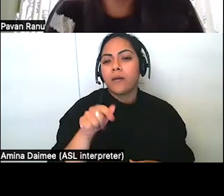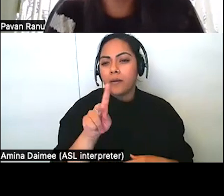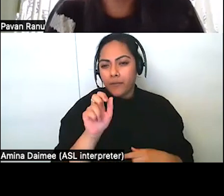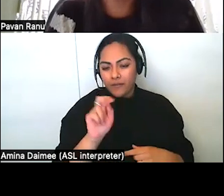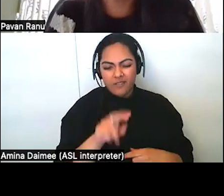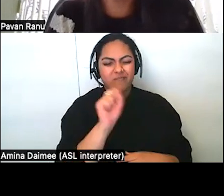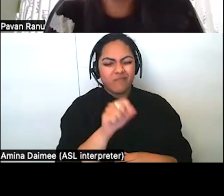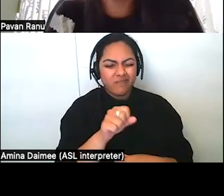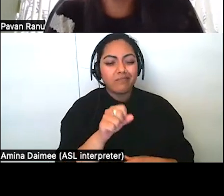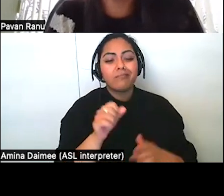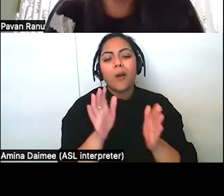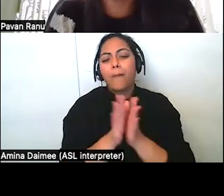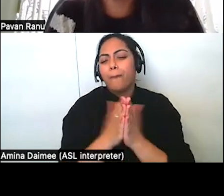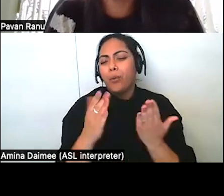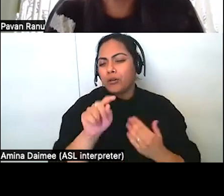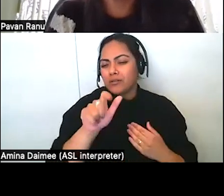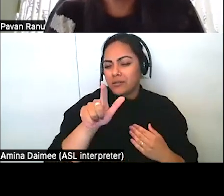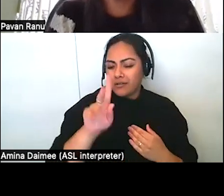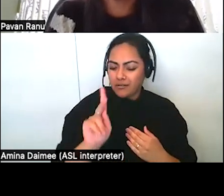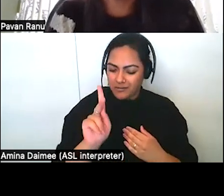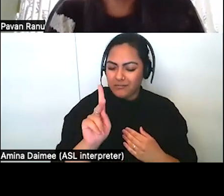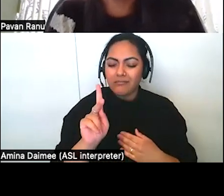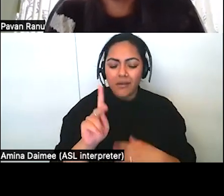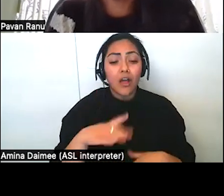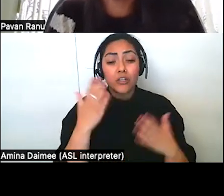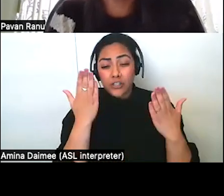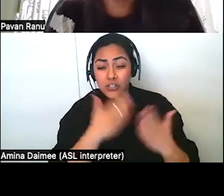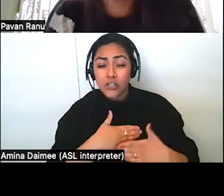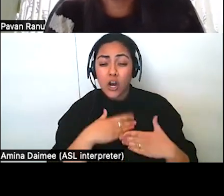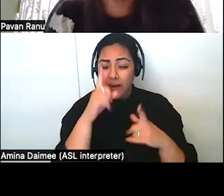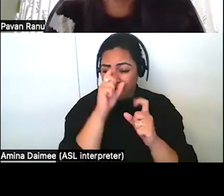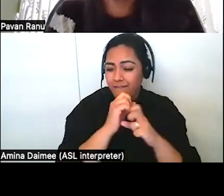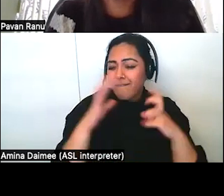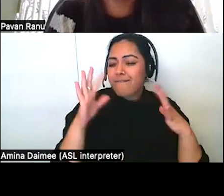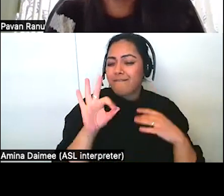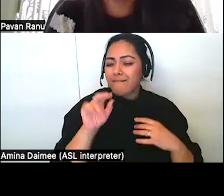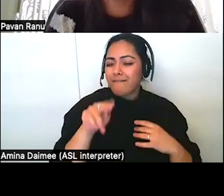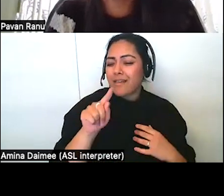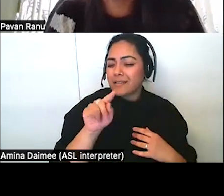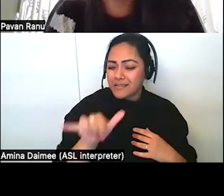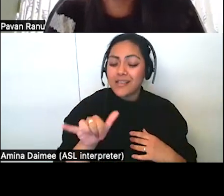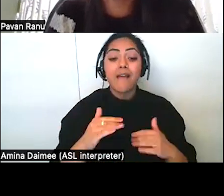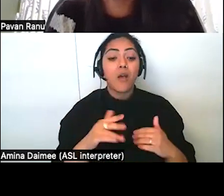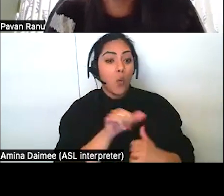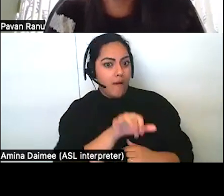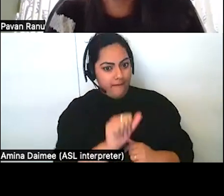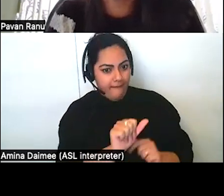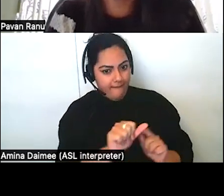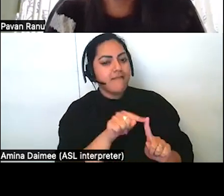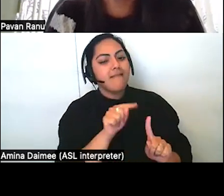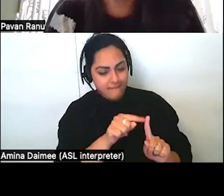so dark fantasy, anything that is in YA. And in the upcoming year, I do see a lot of children's